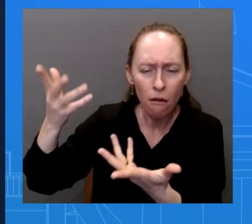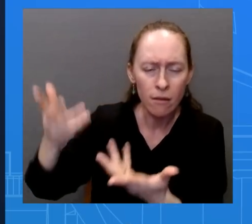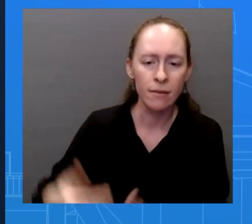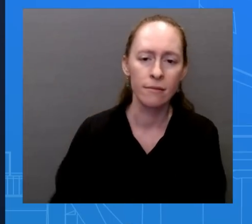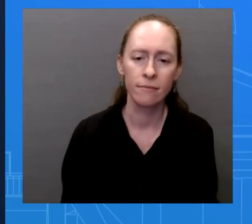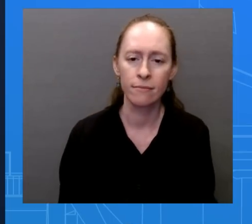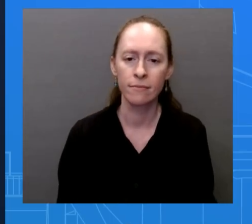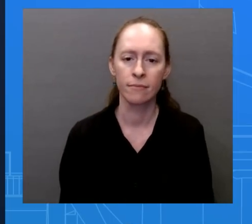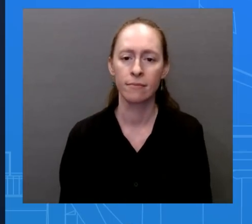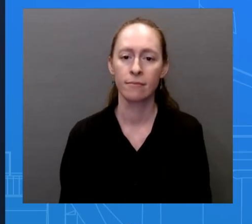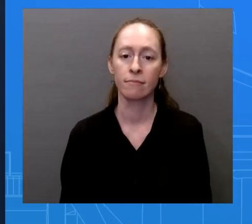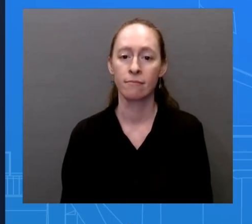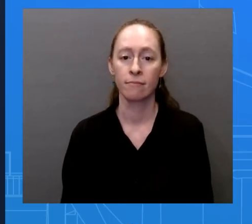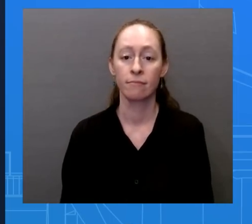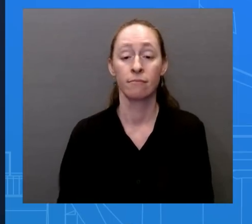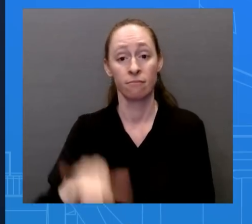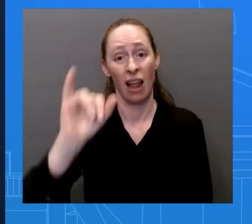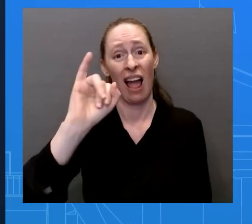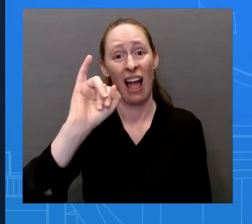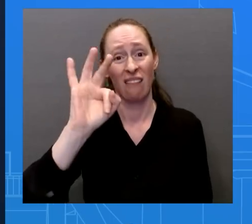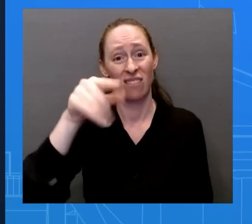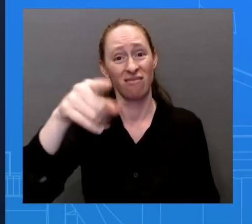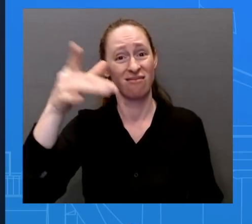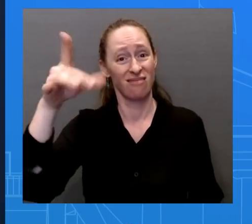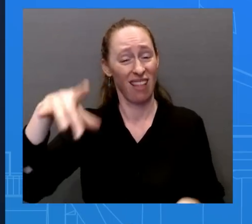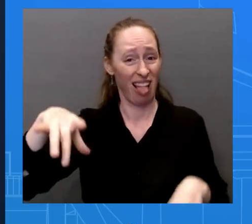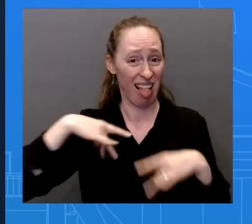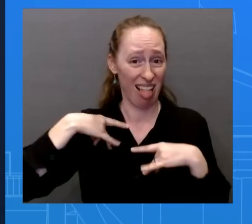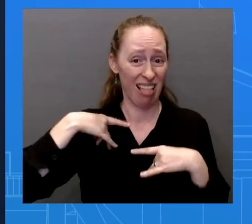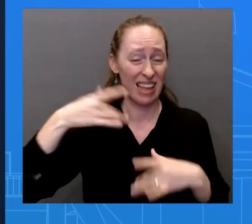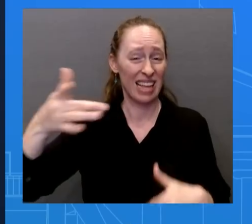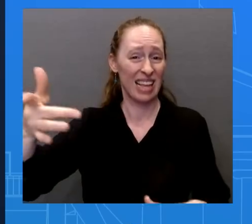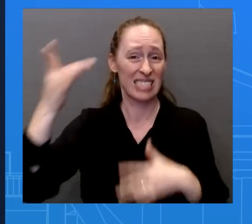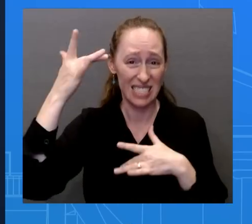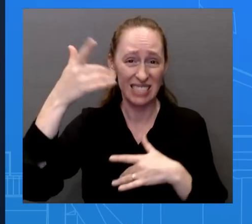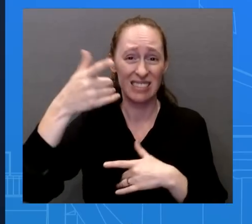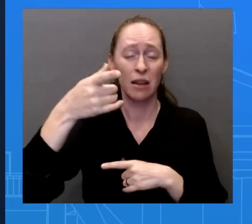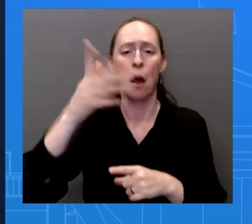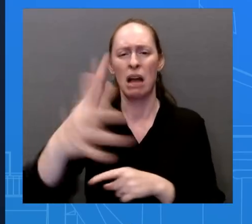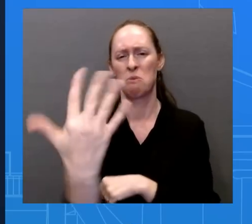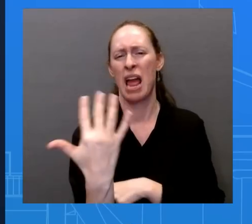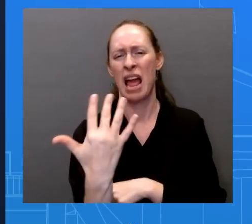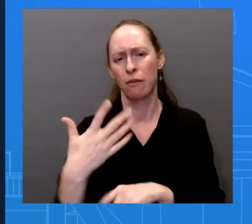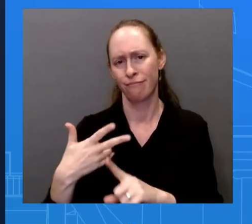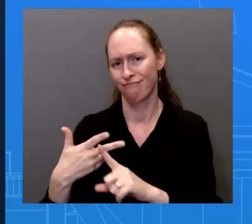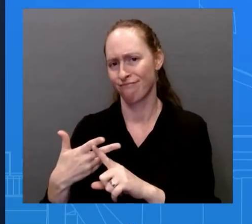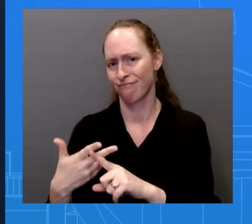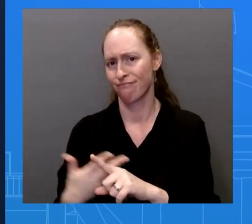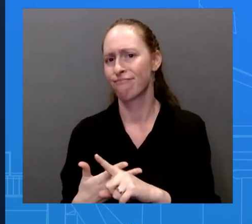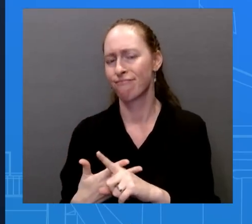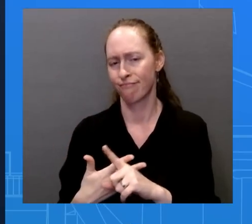If you do the math of when the President had his infection, it's somewhere around late October. We're going to find a specific date when the President is going to get it,